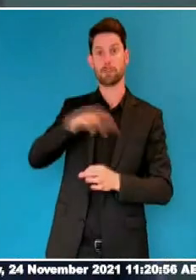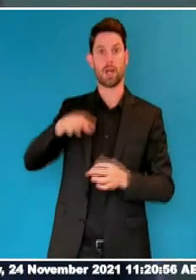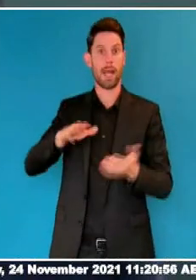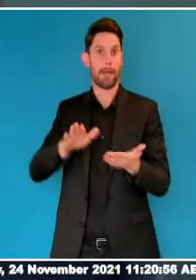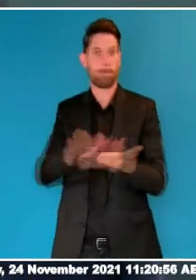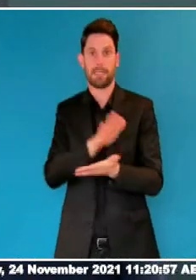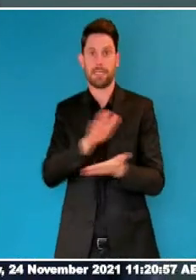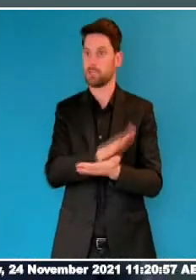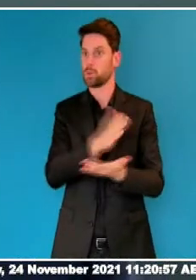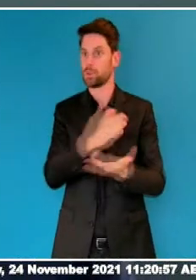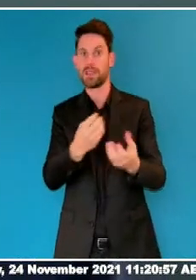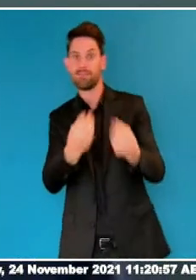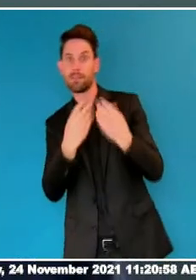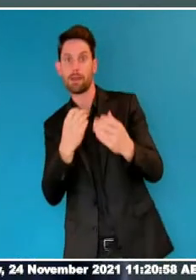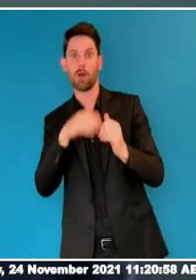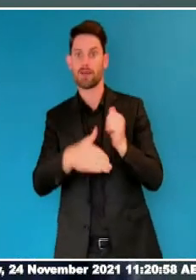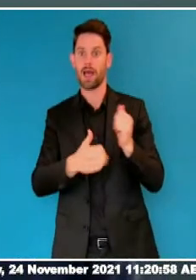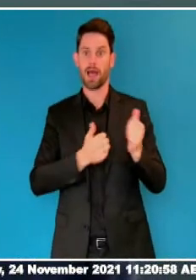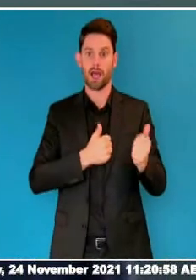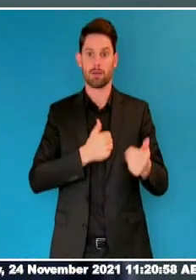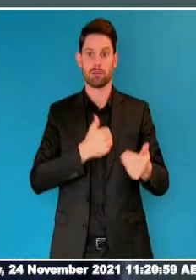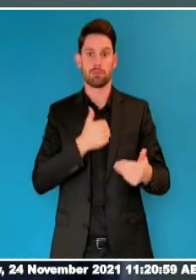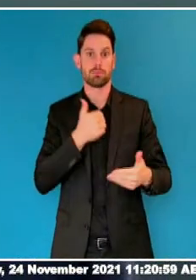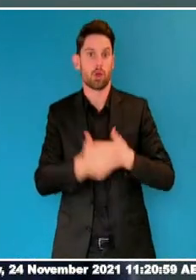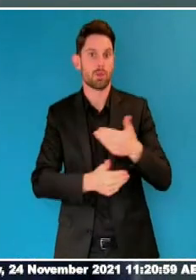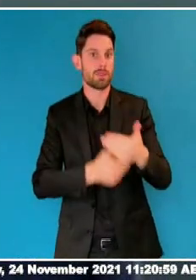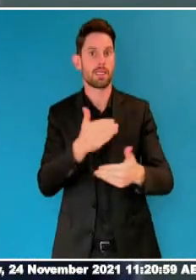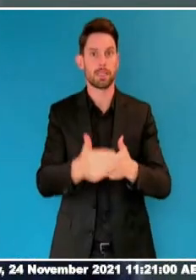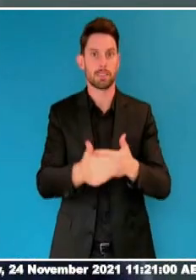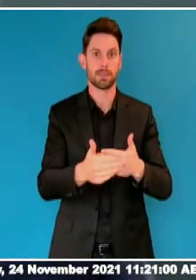around all of our recruitment processes particularly in this critical area.